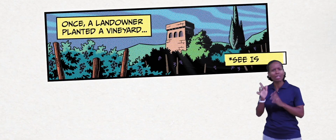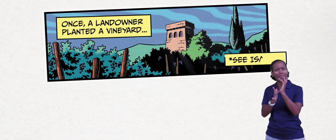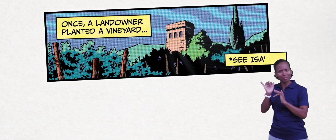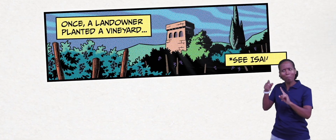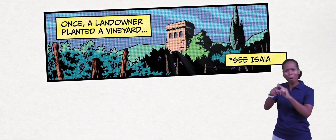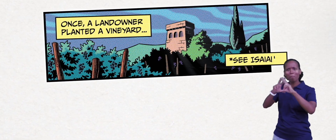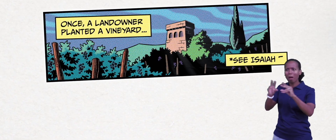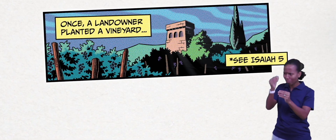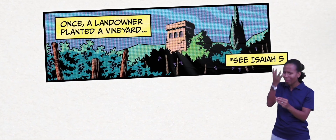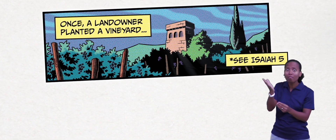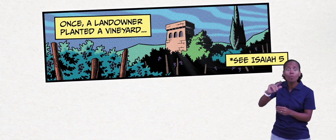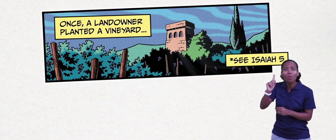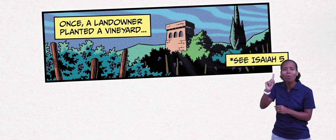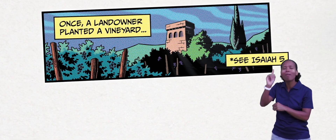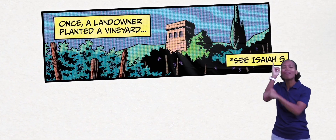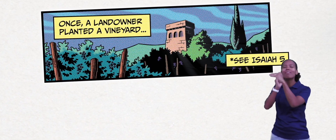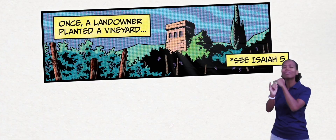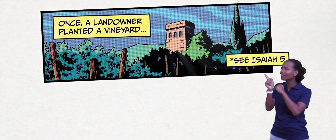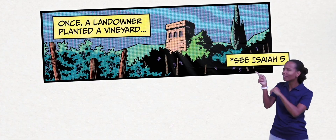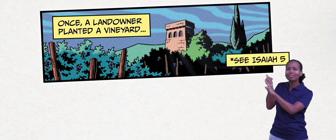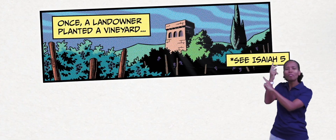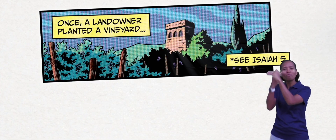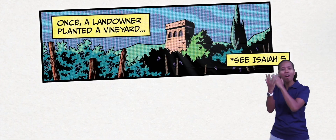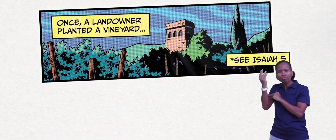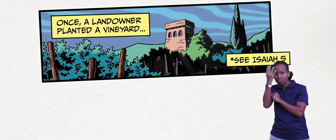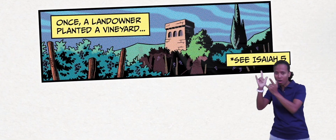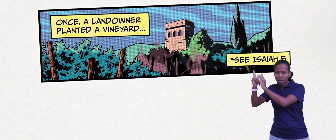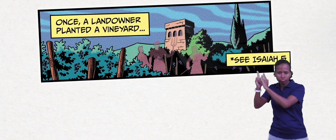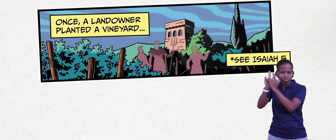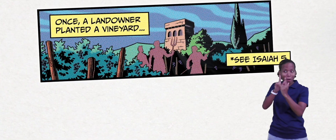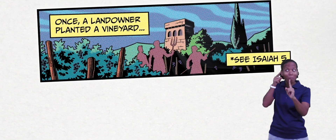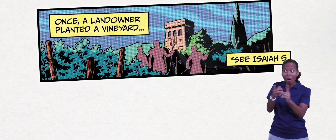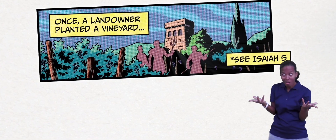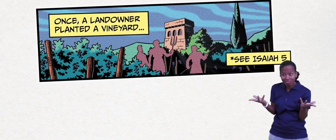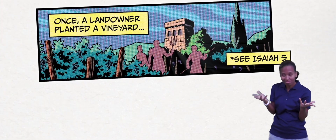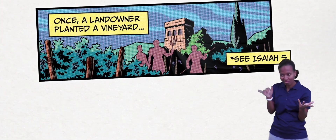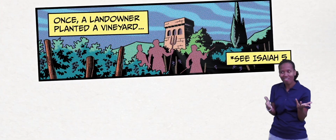Tim: Yes. Jesus gets this parable from the prophet Isaiah, but then he adapts it.